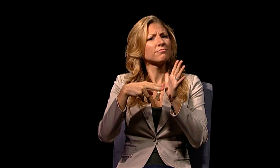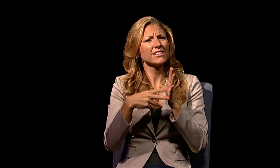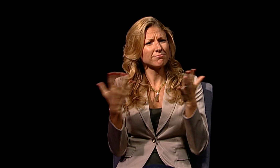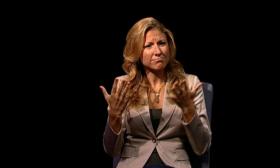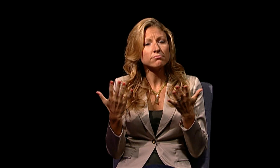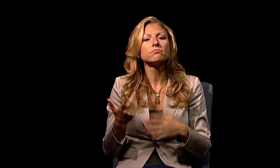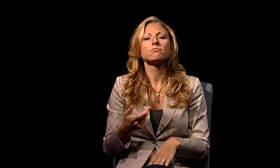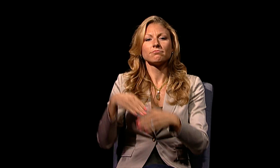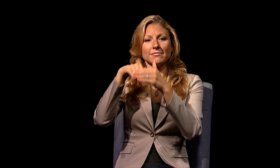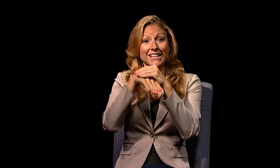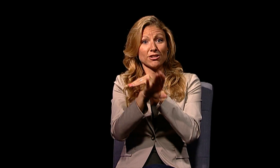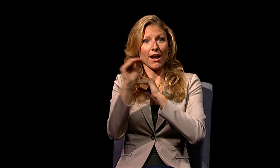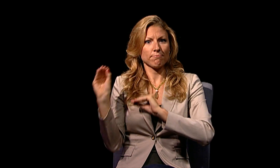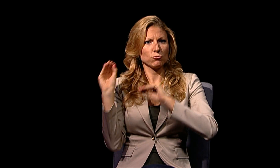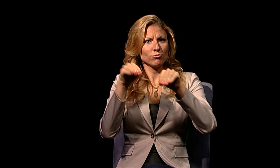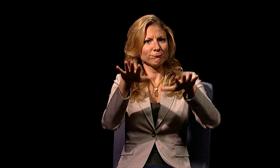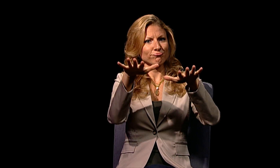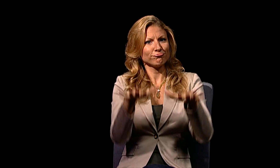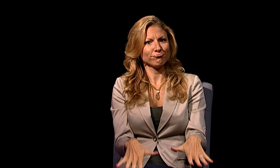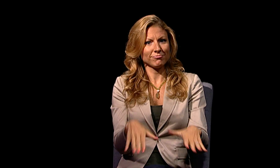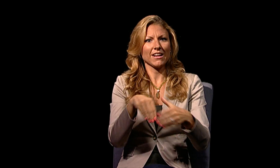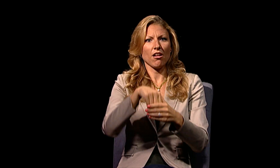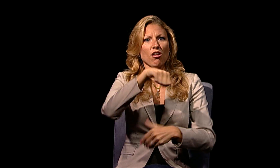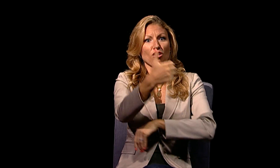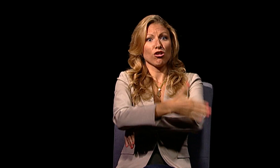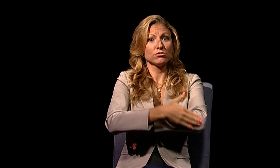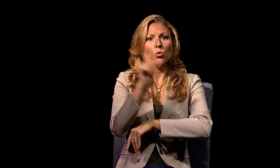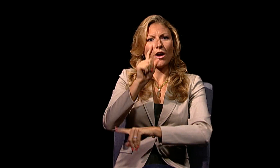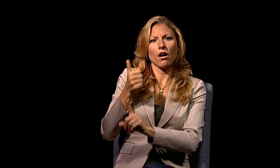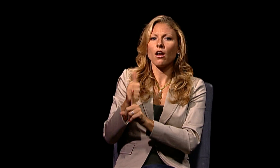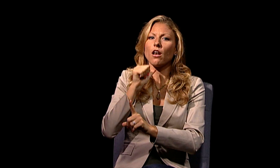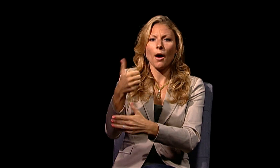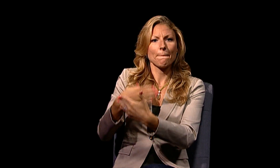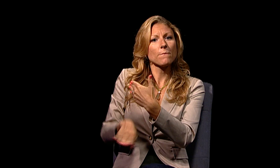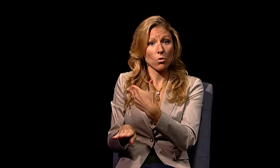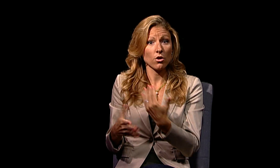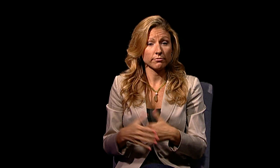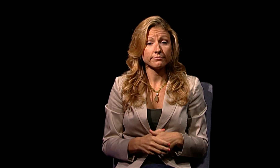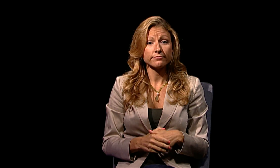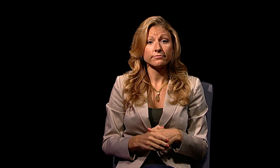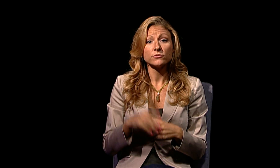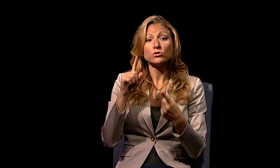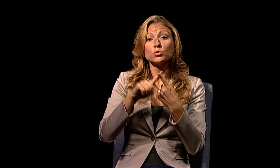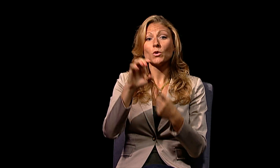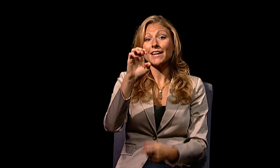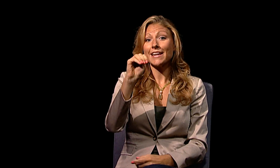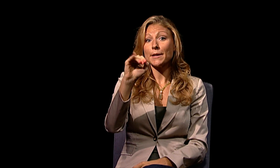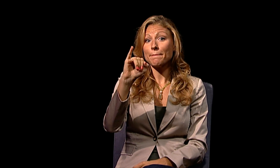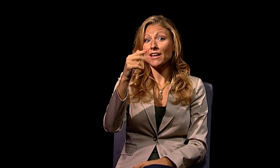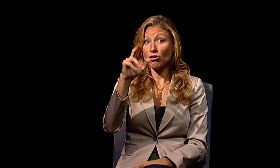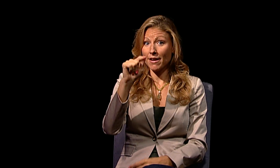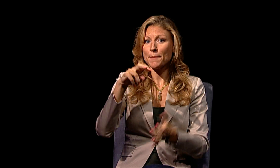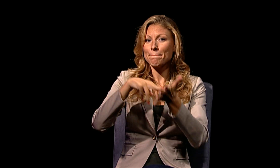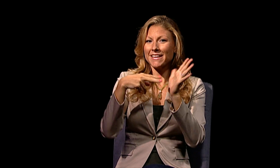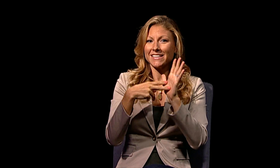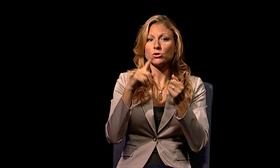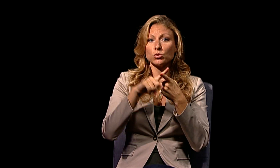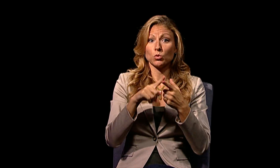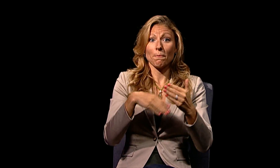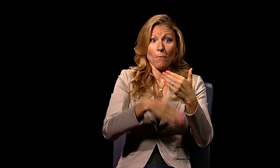TO IMMIGRATE MEANS TO ENTER AND SETTLE IN A COUNTRY TO WHICH ONE IS NOT NATIVE. TO IMMIGRATE MEANS TO LEAVE A COUNTRY